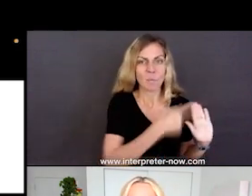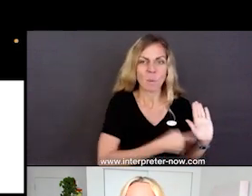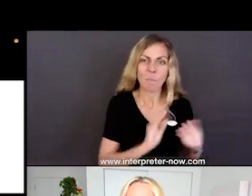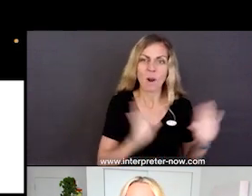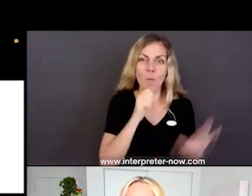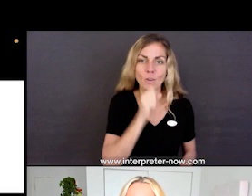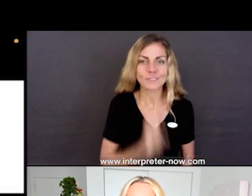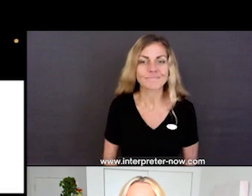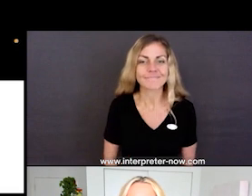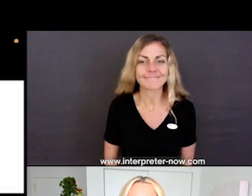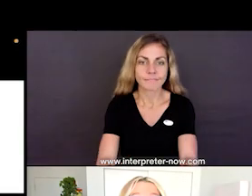orange cover.